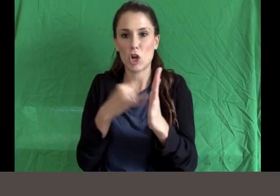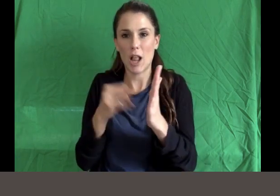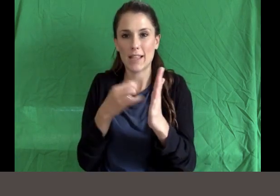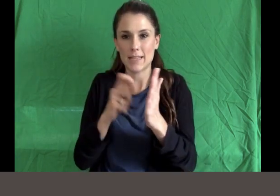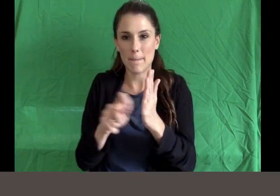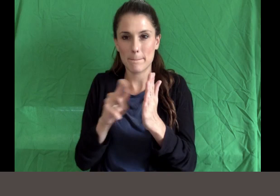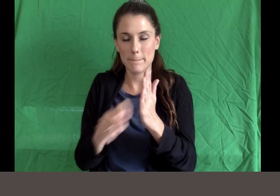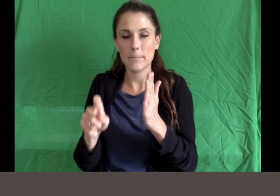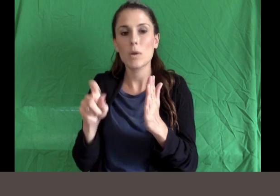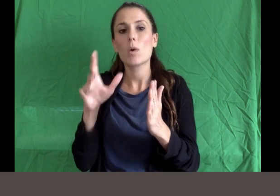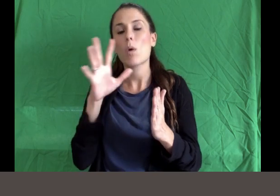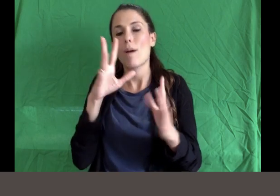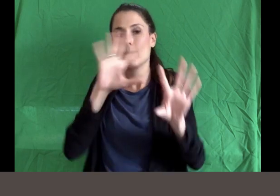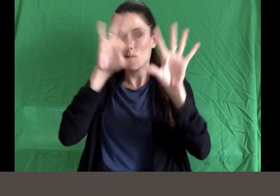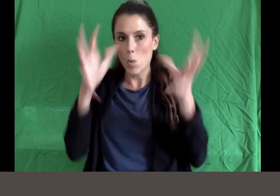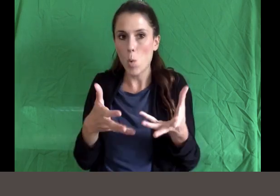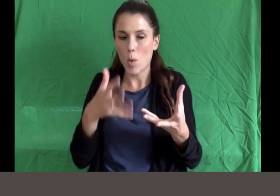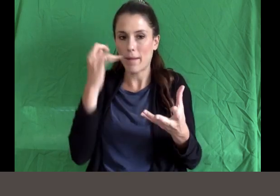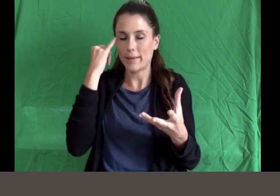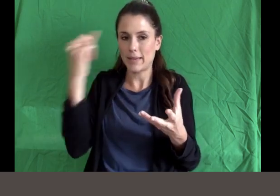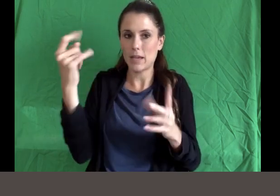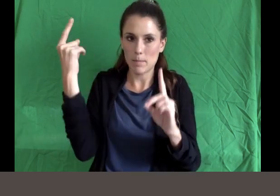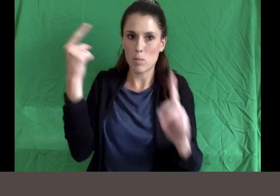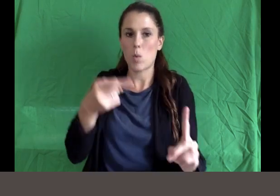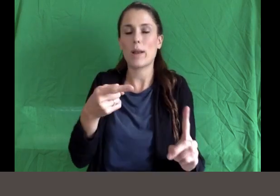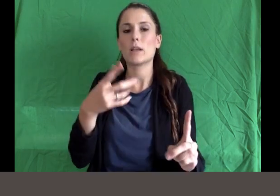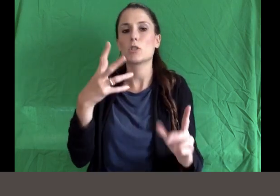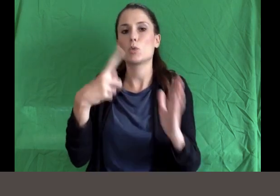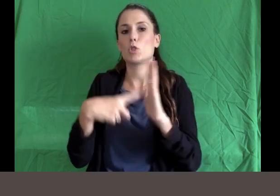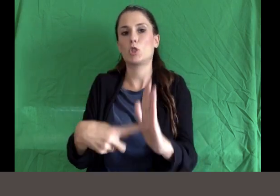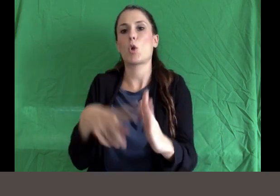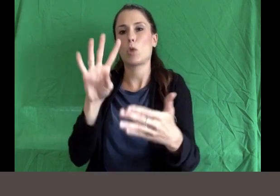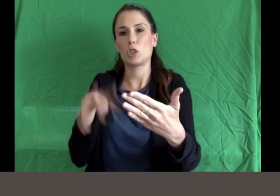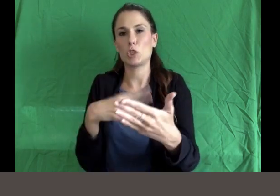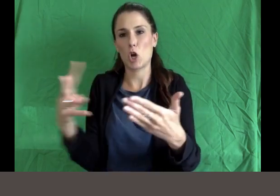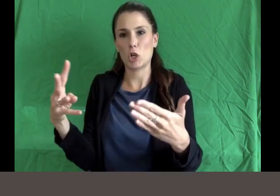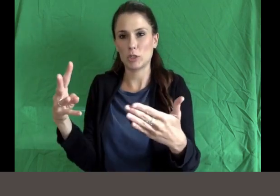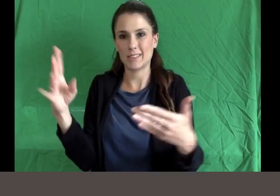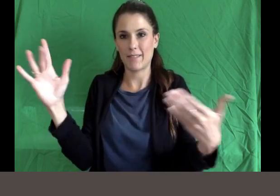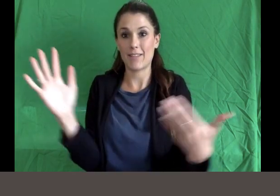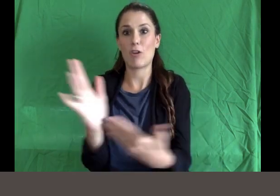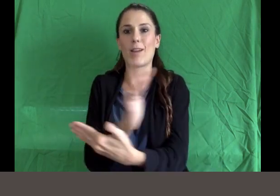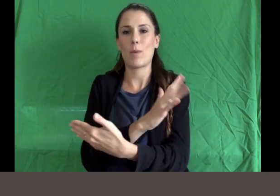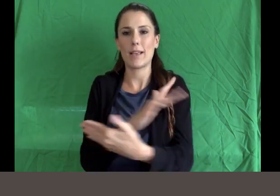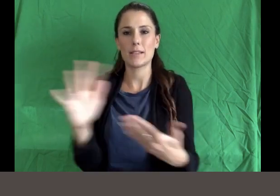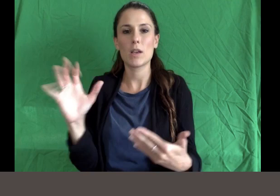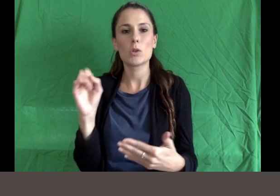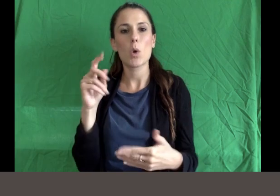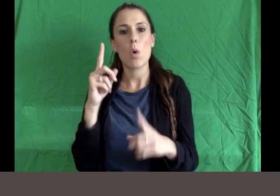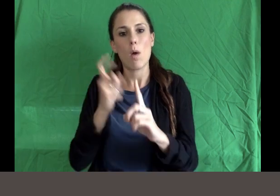we're looking at temperature data taken at noon from various cities across these united states